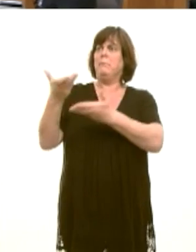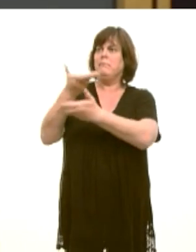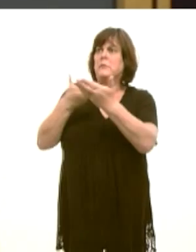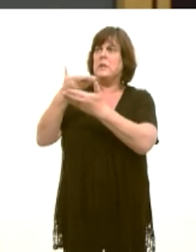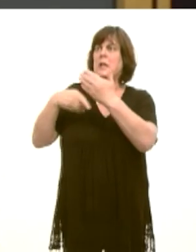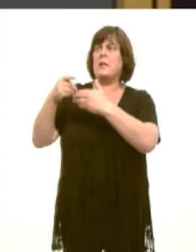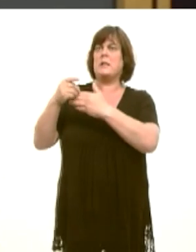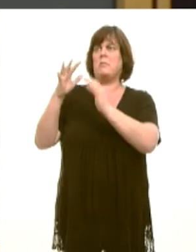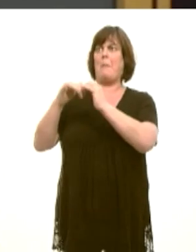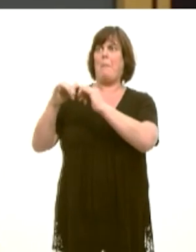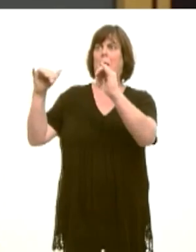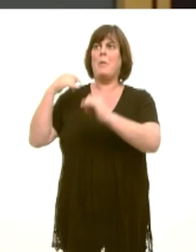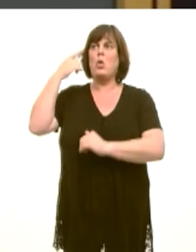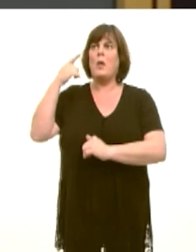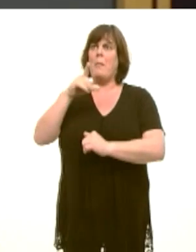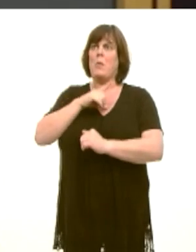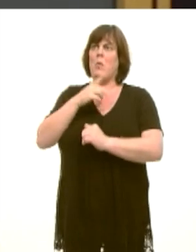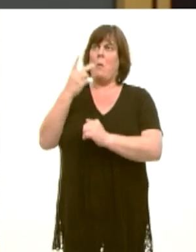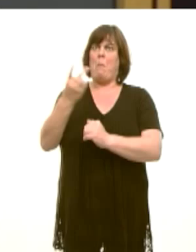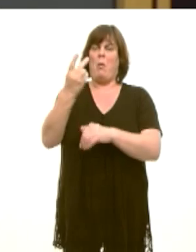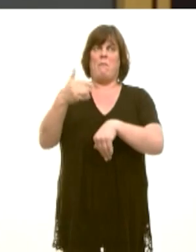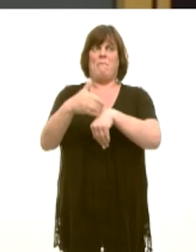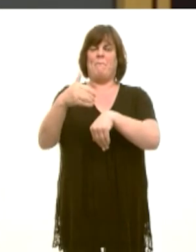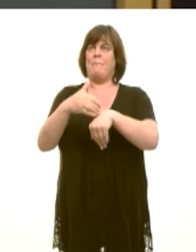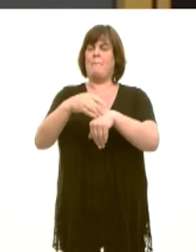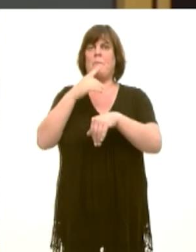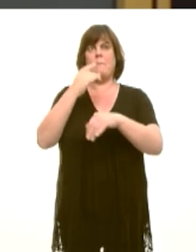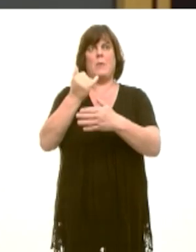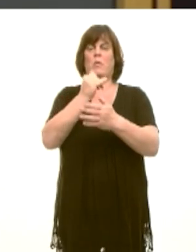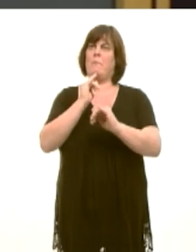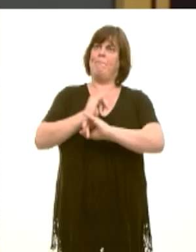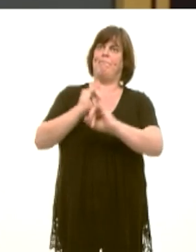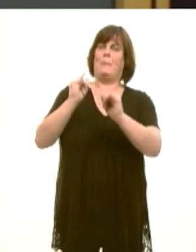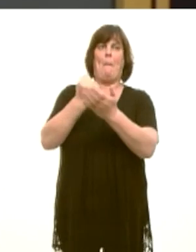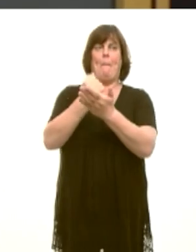victims of, at best, bad banking practices. But theyíre not alone in Wales; others have